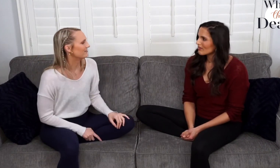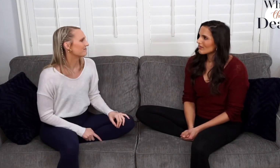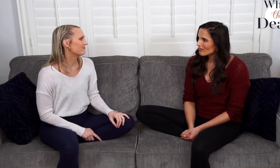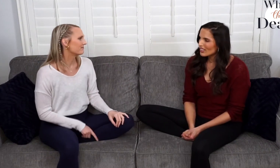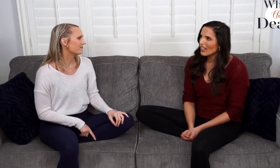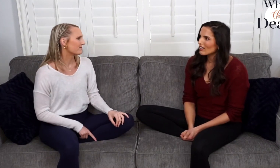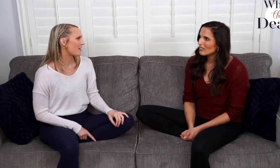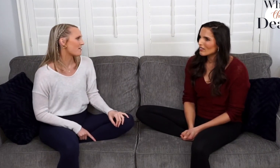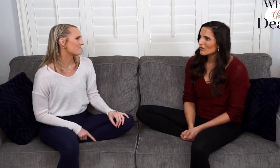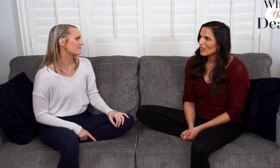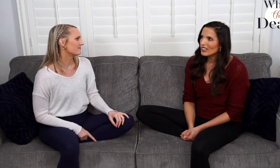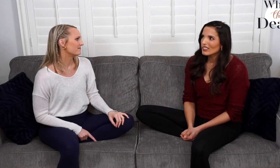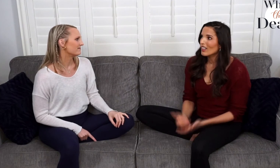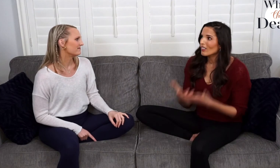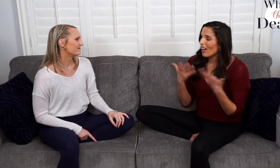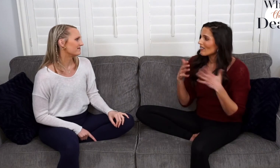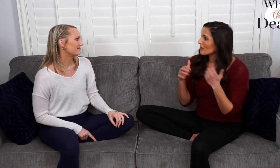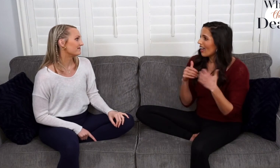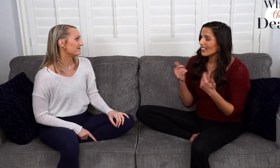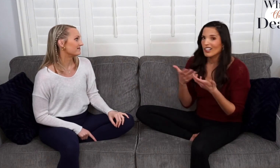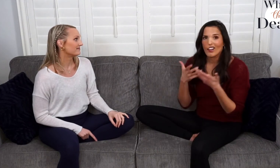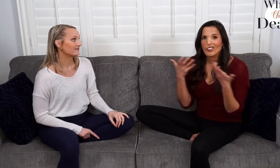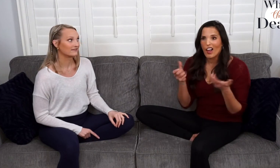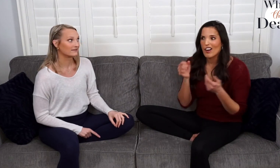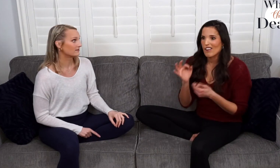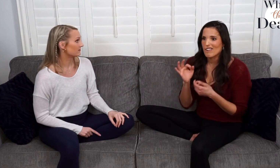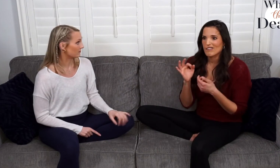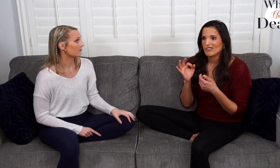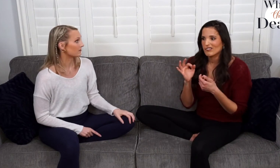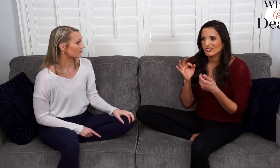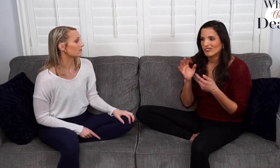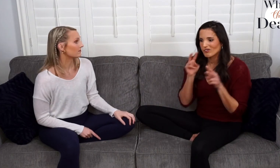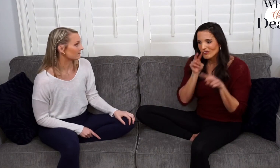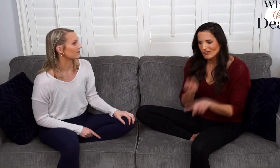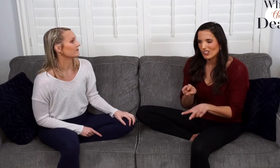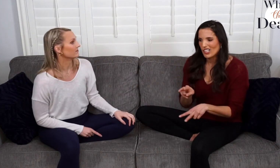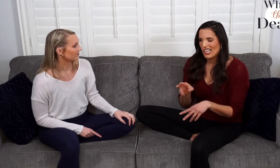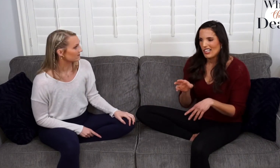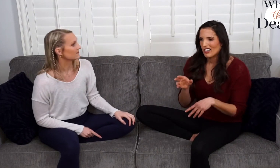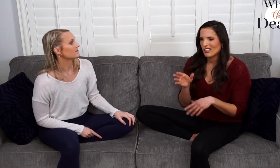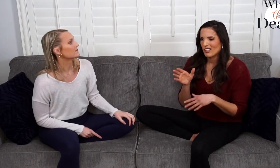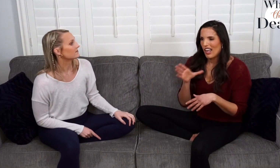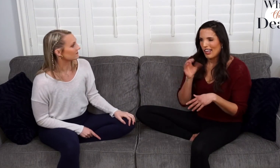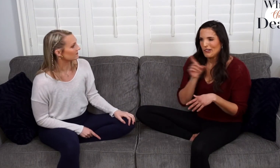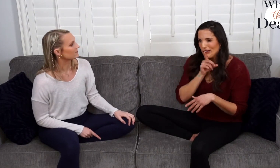So yeah. - Well, there's a lot of unpacking to do and a lot of looking within ourselves and